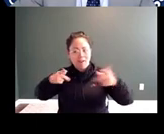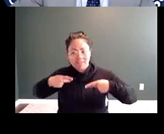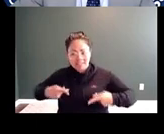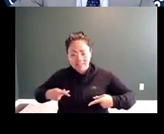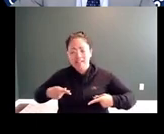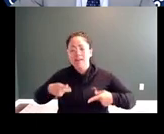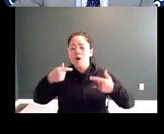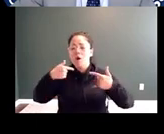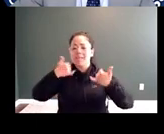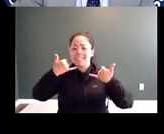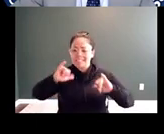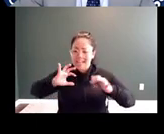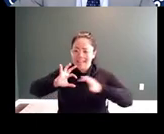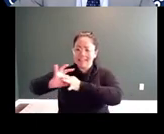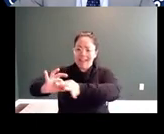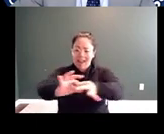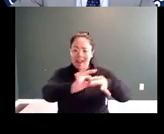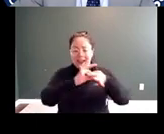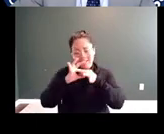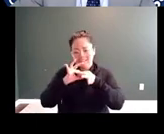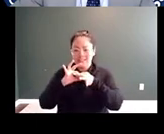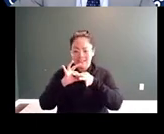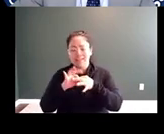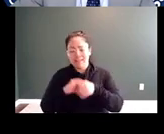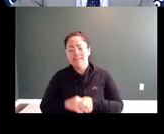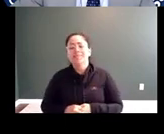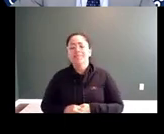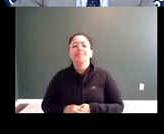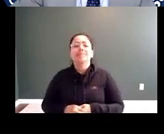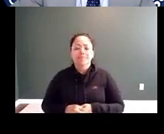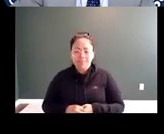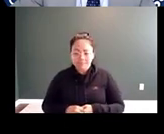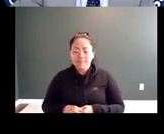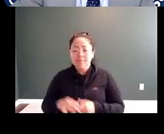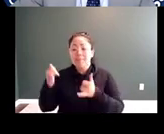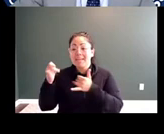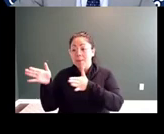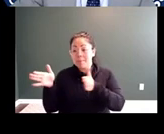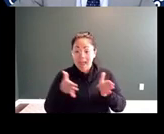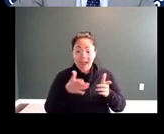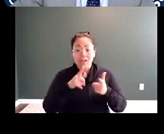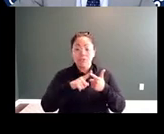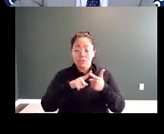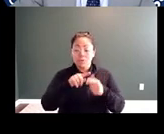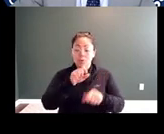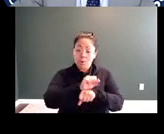that we were in fact online together in this virtual world. But as you shift back, as many of us now are shifting back into the office,